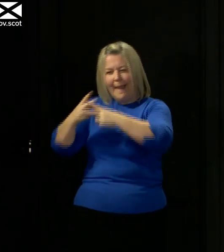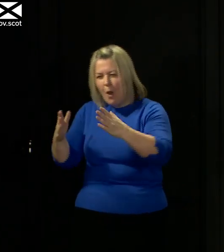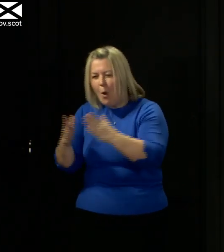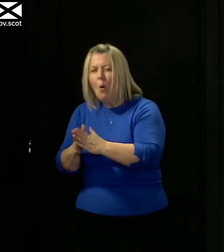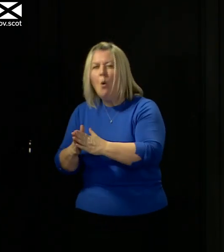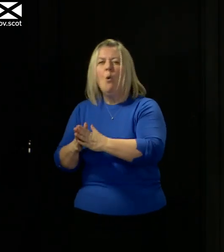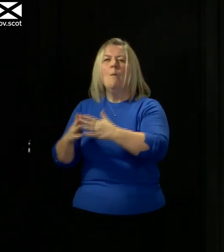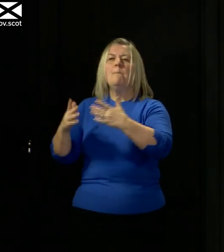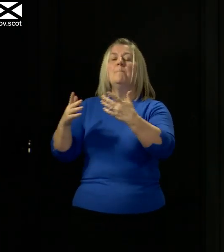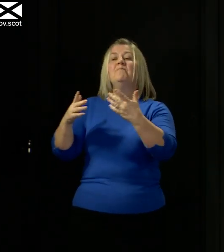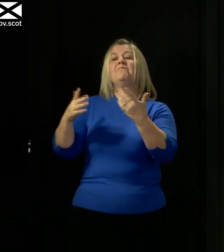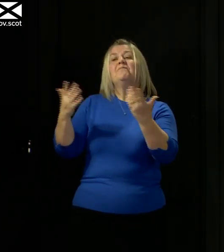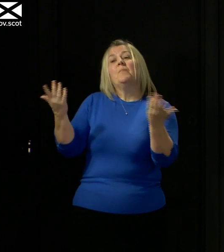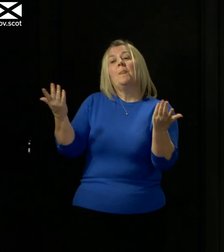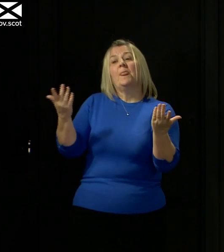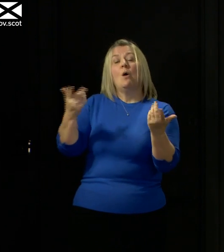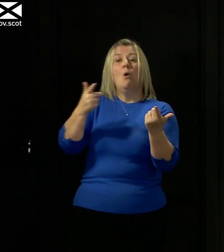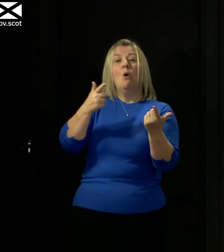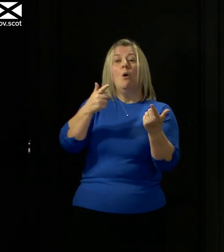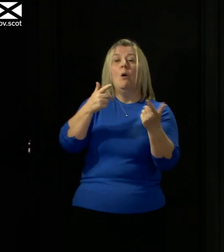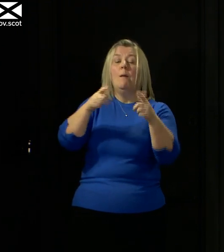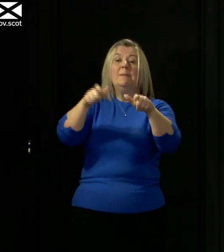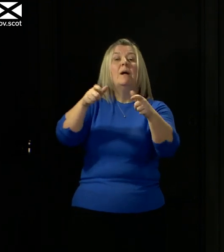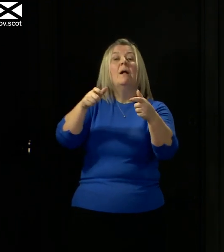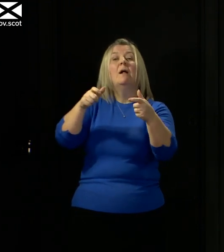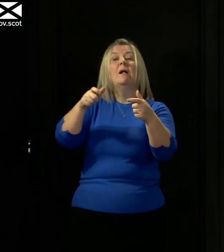being admitted to care homes or in some cases residents been readmitted to care